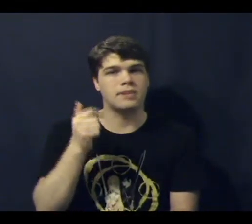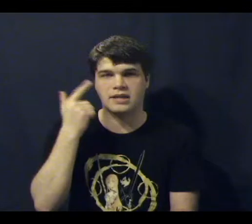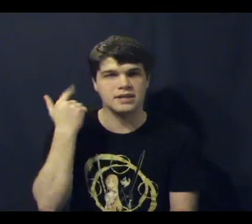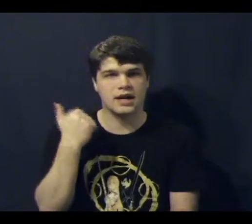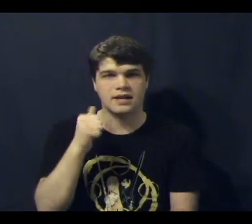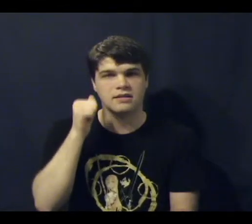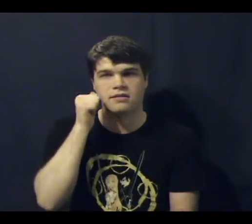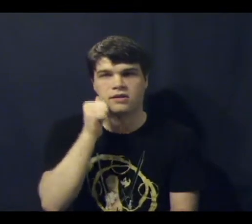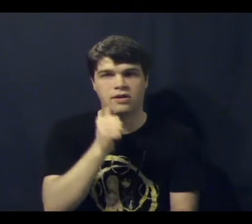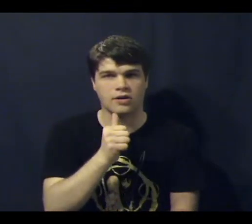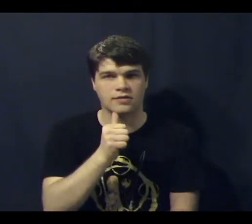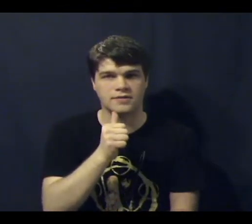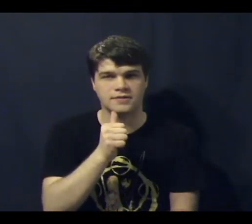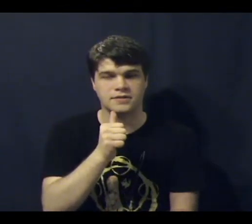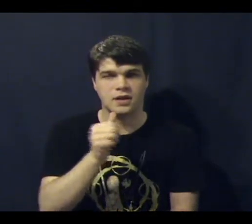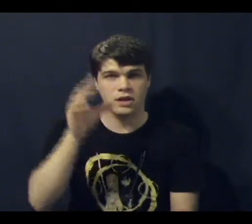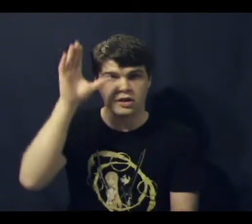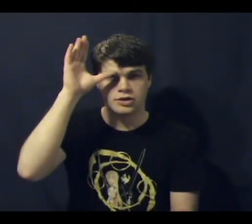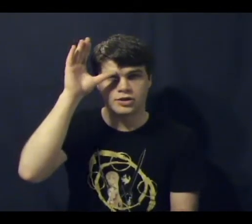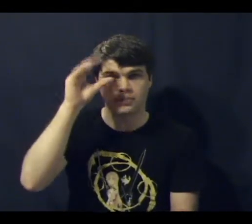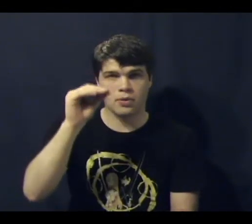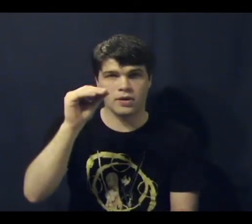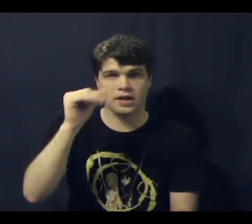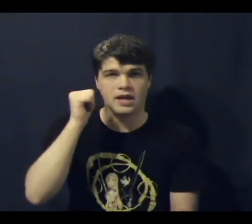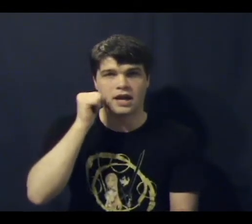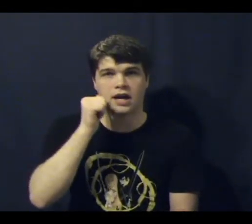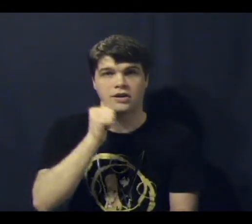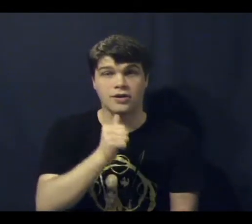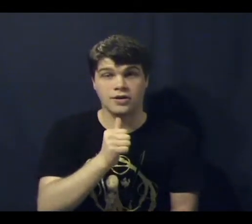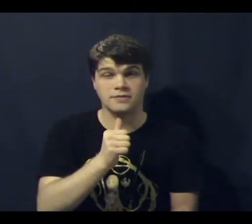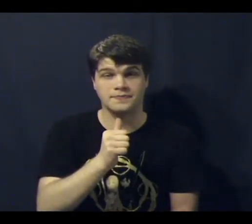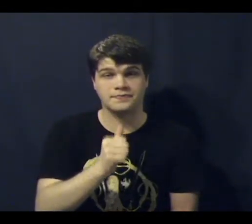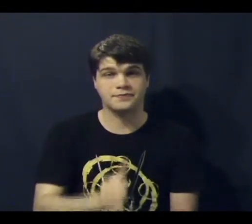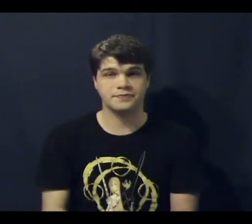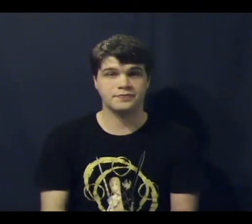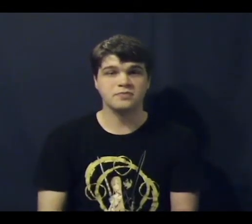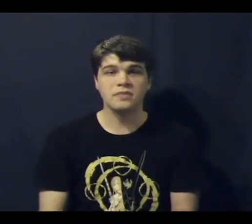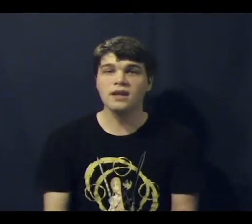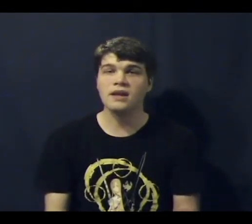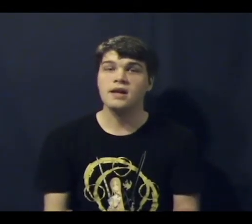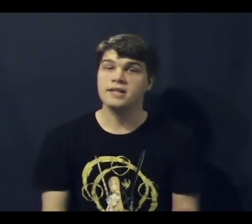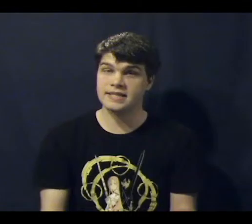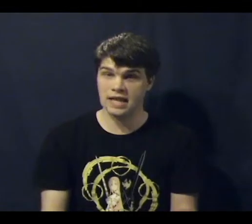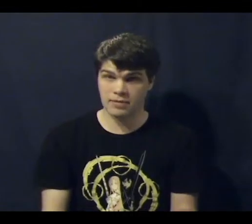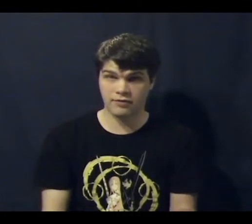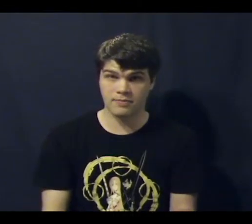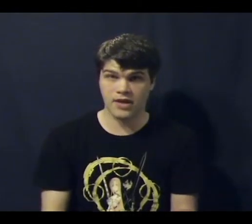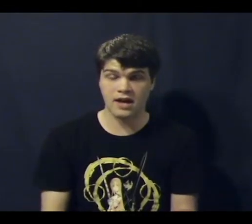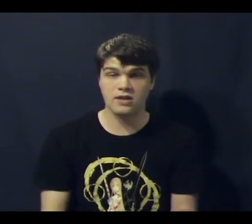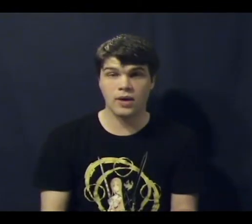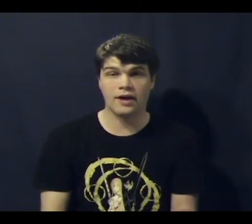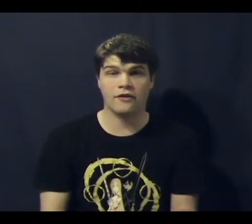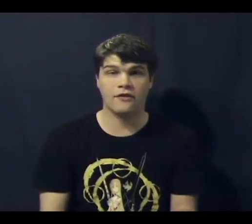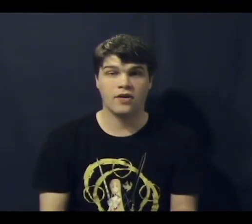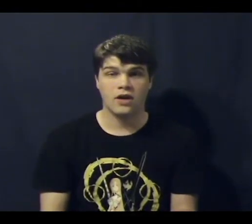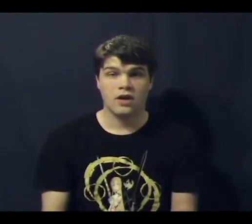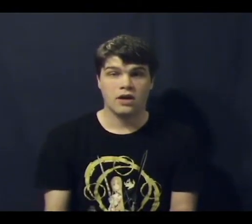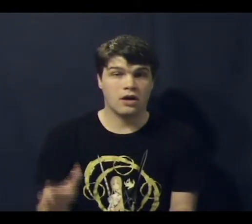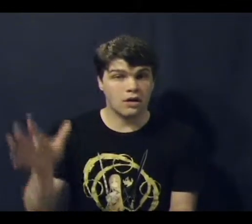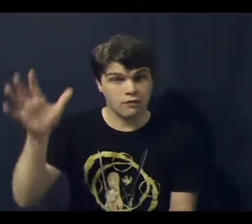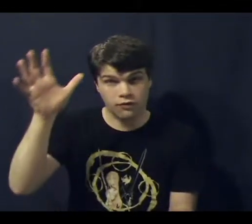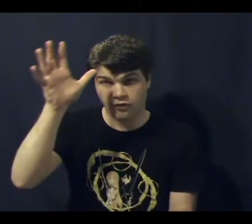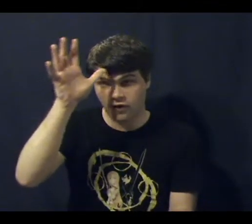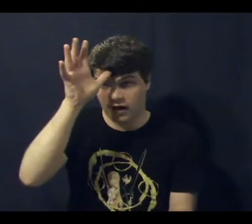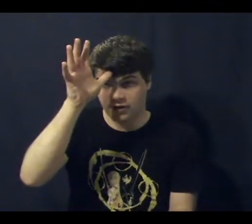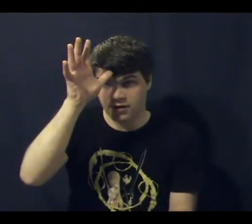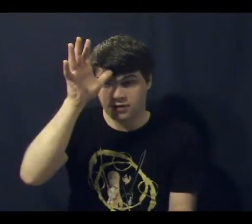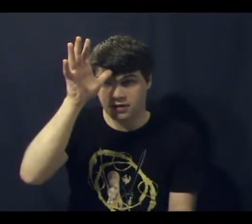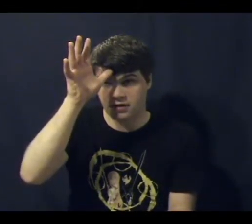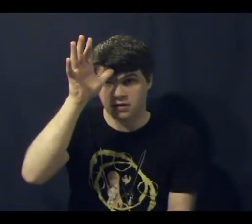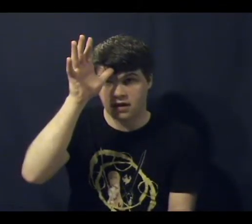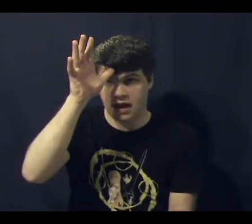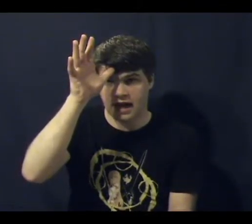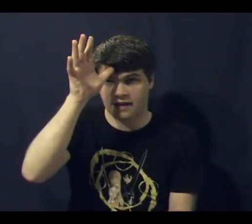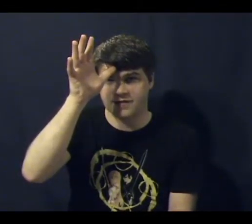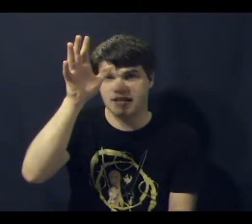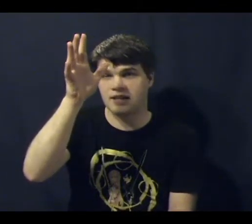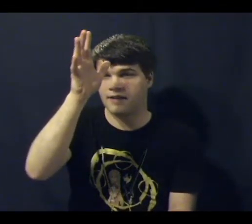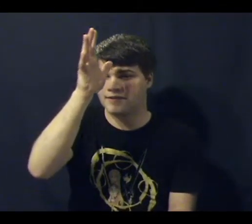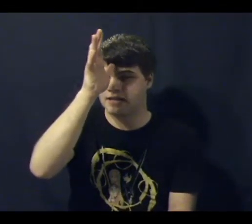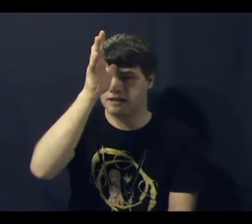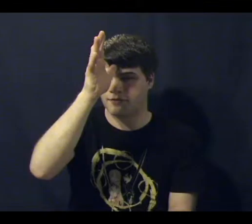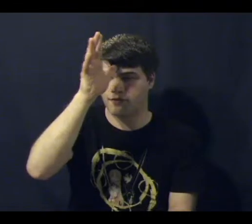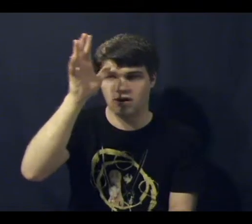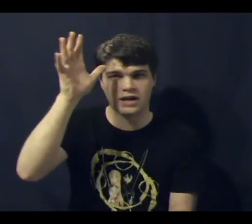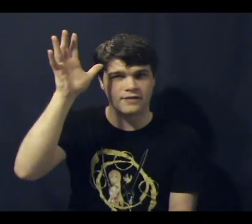being tied. Girl. So, boy and girl. Stemming from that you have father, and I've seen it in front